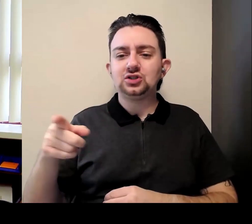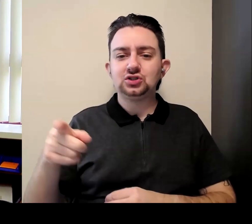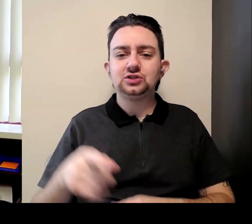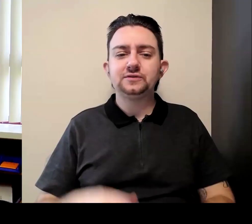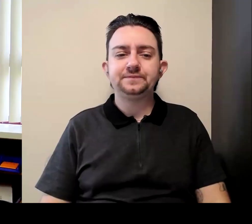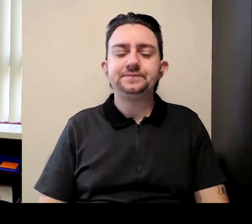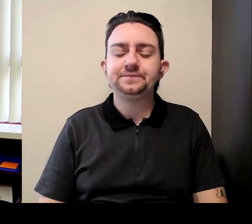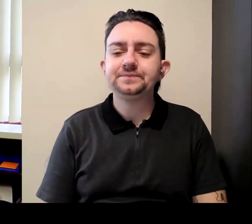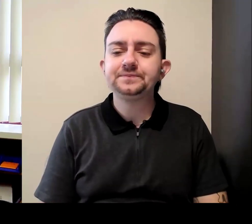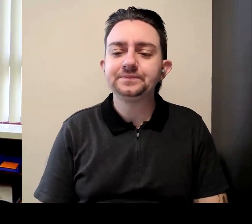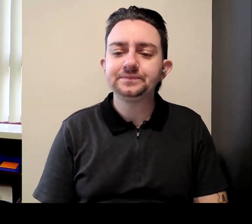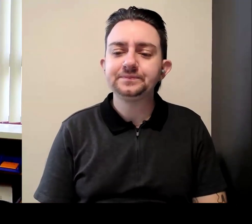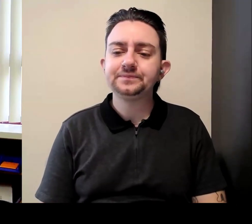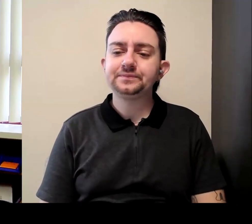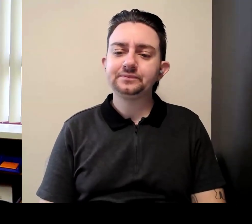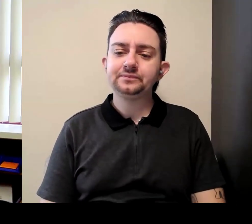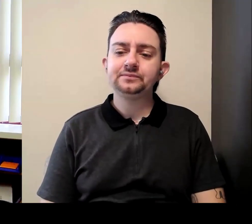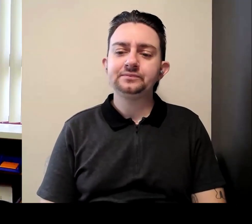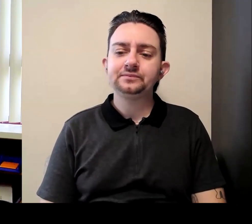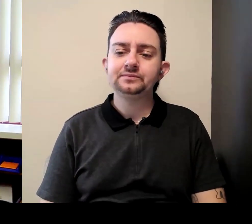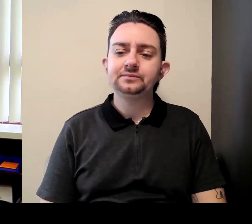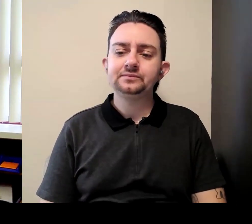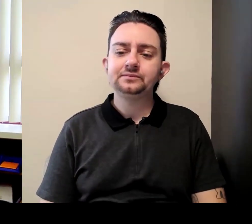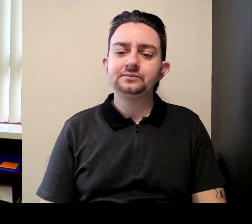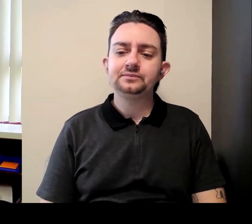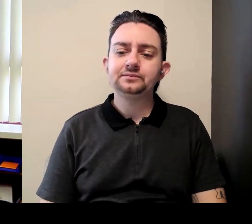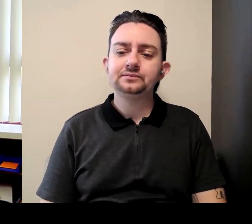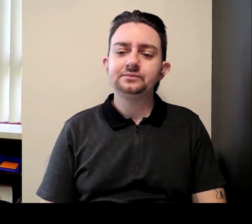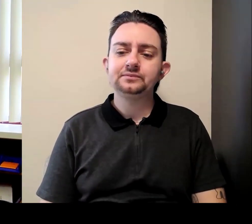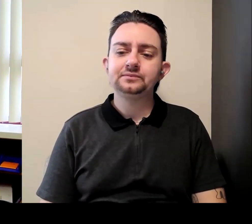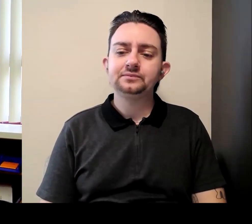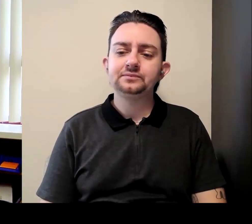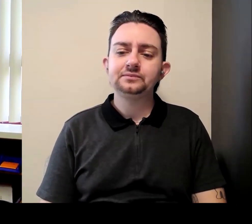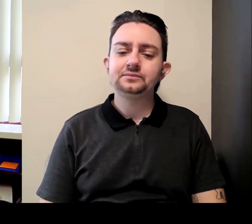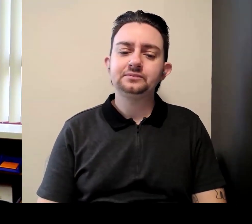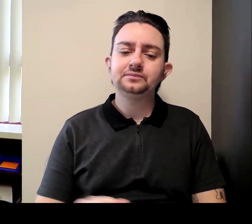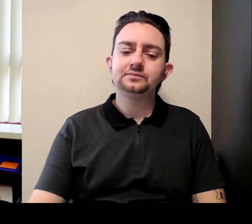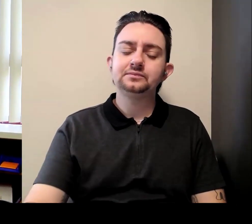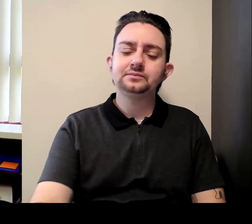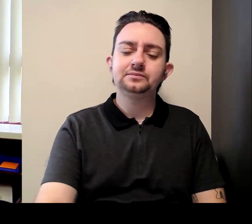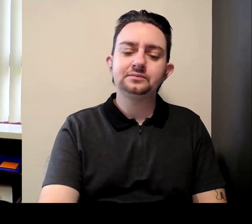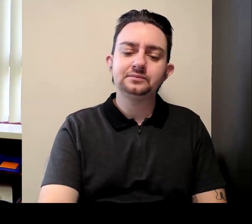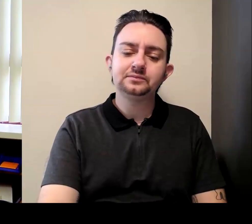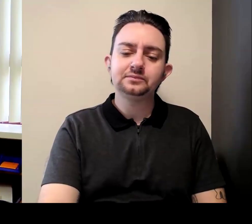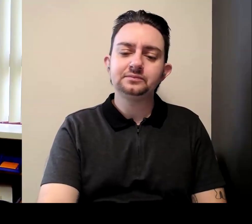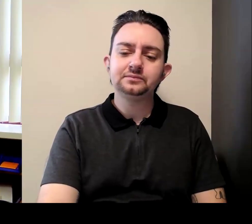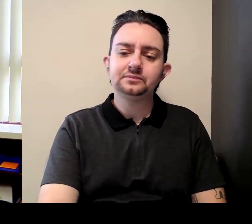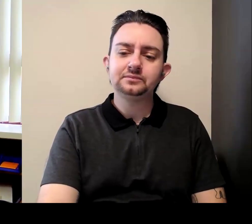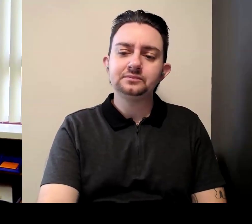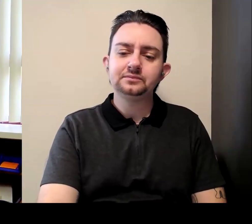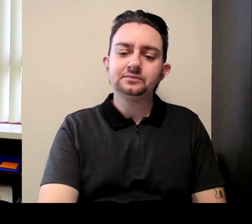When is it visual perception issues related to SLD? When is it CVI? And are the interventions the same regardless?